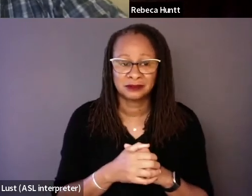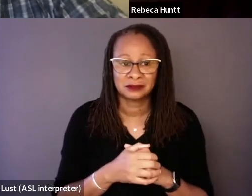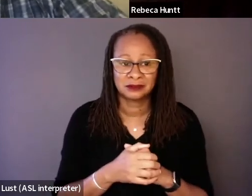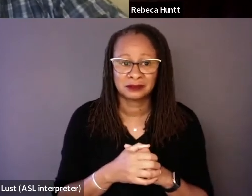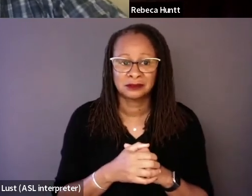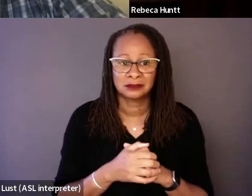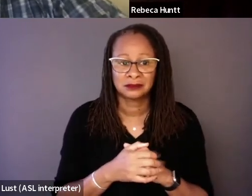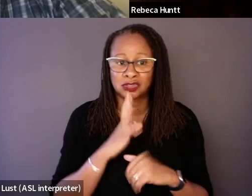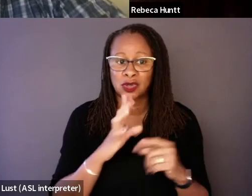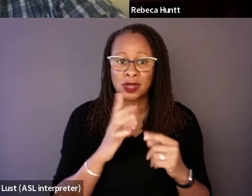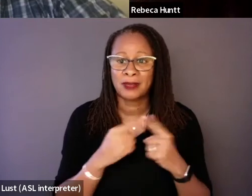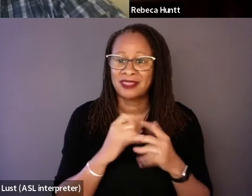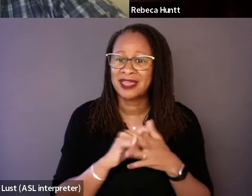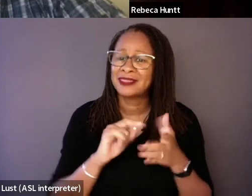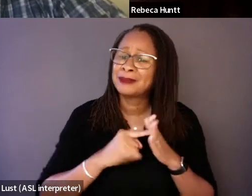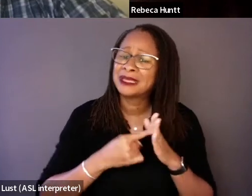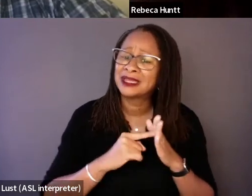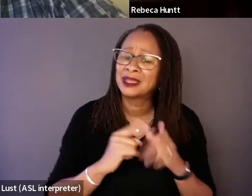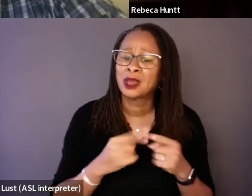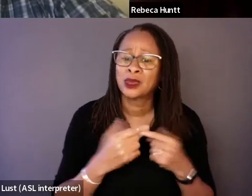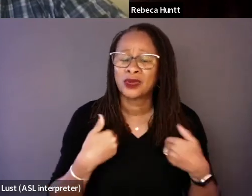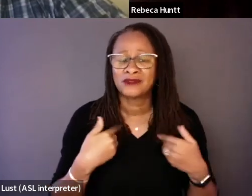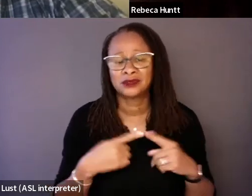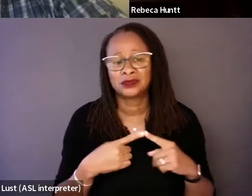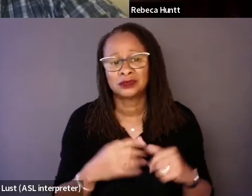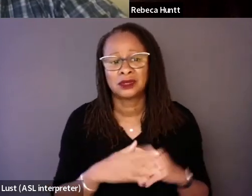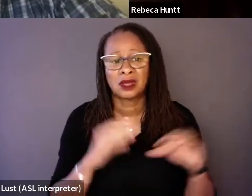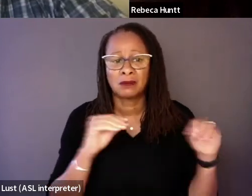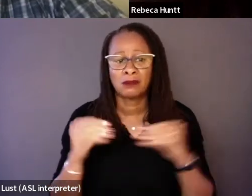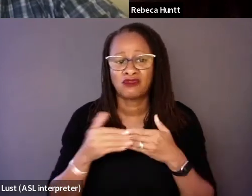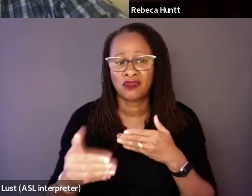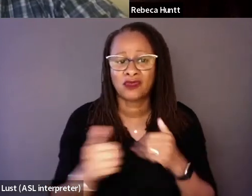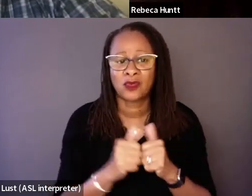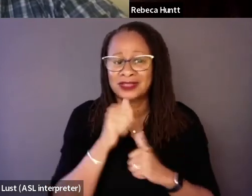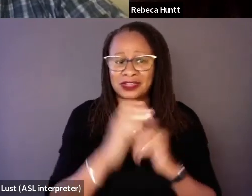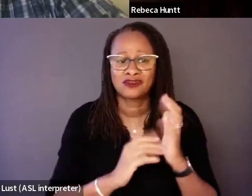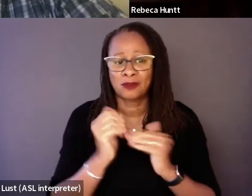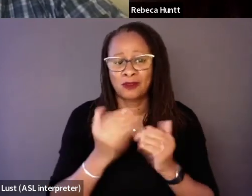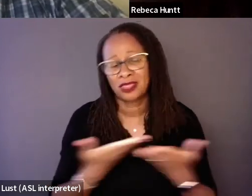You talk a little bit about that at the beginning when, you know, having to move forward with some uncomfortable things.